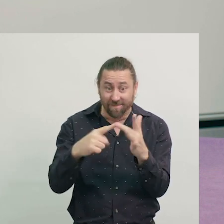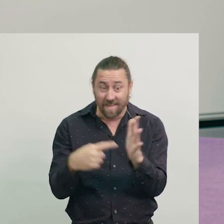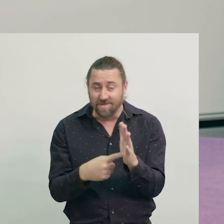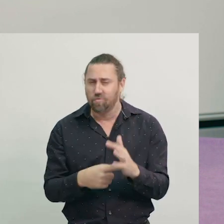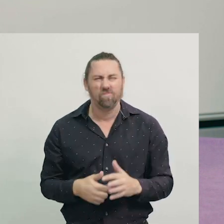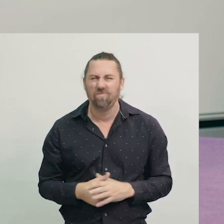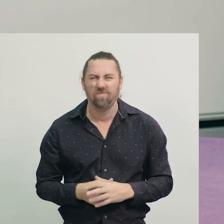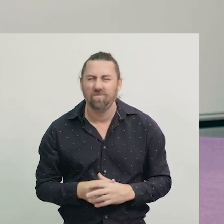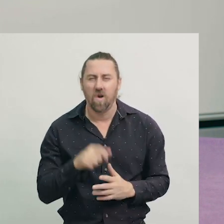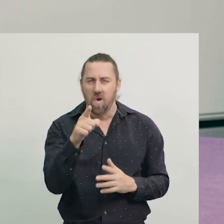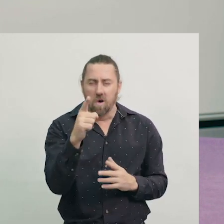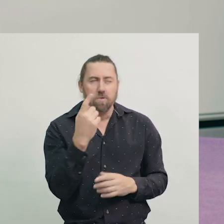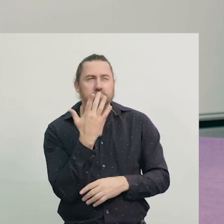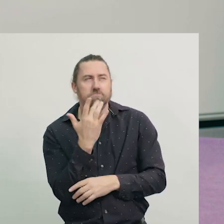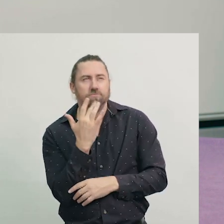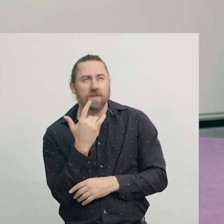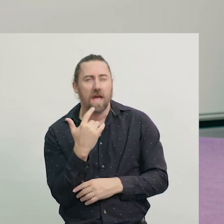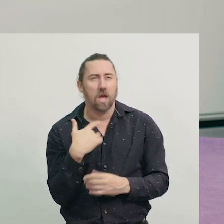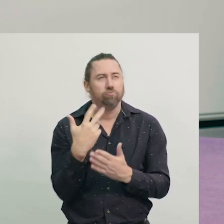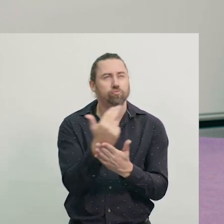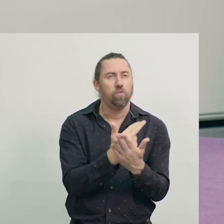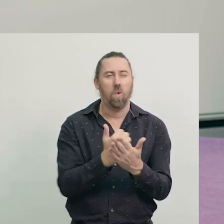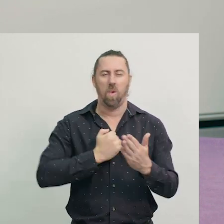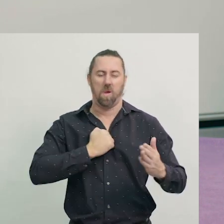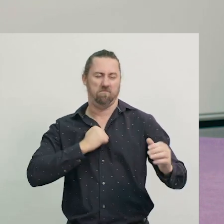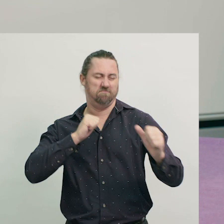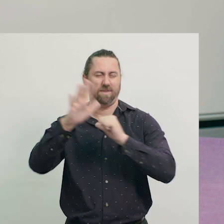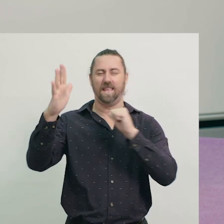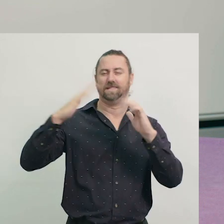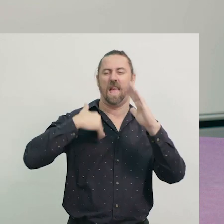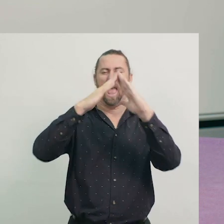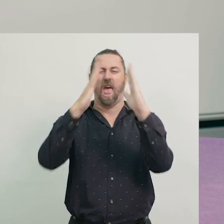Or you could use your imagination and create a scale drawing of our dream house.